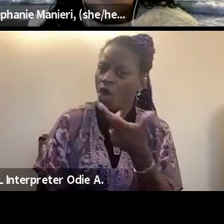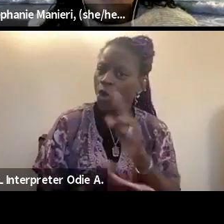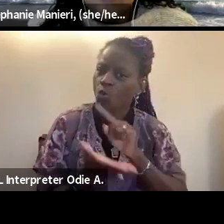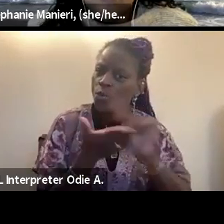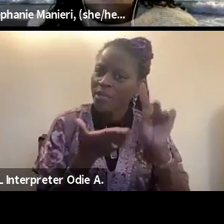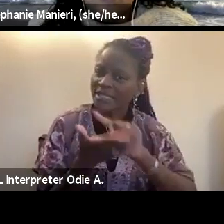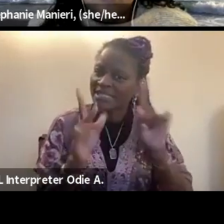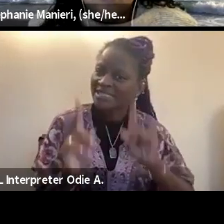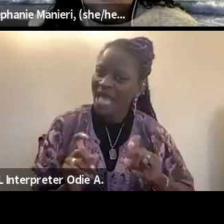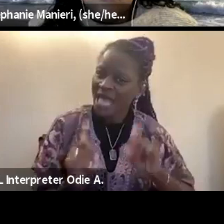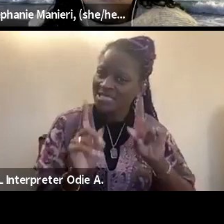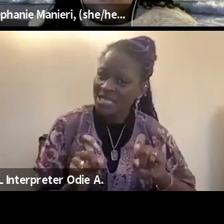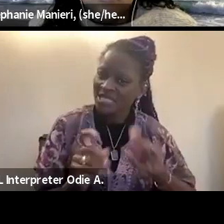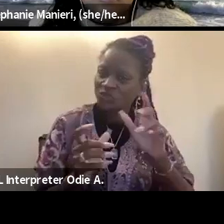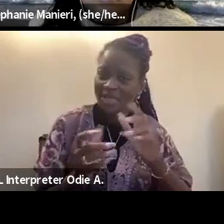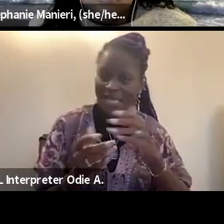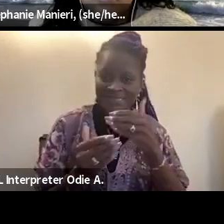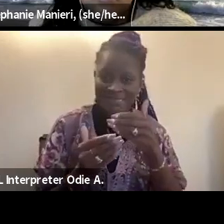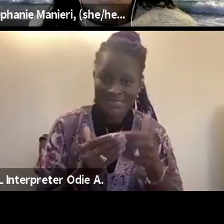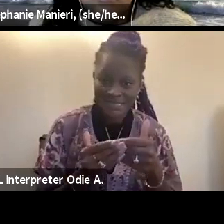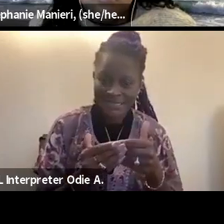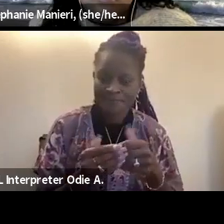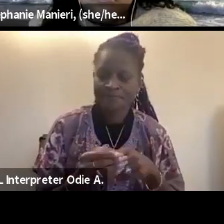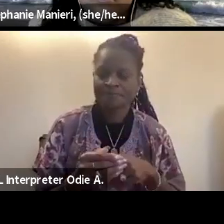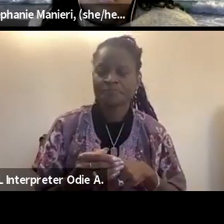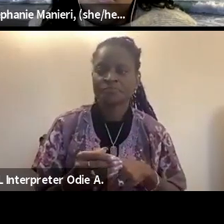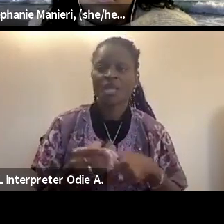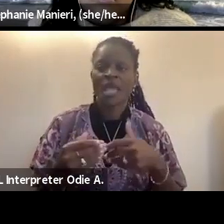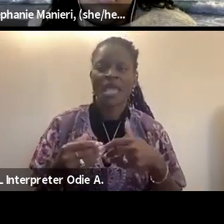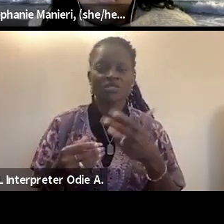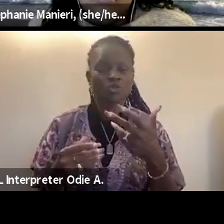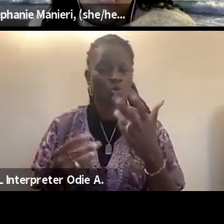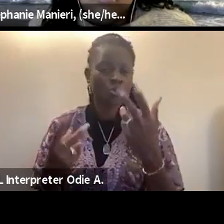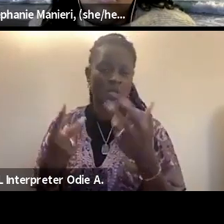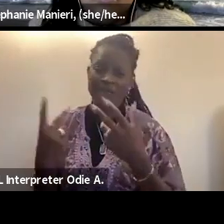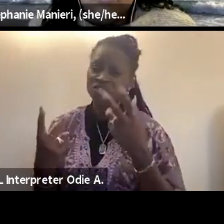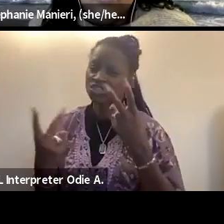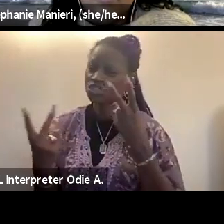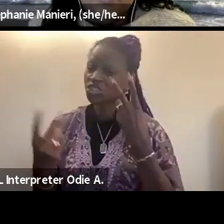that's a survey that's underway now and then we'll revisit the situation.